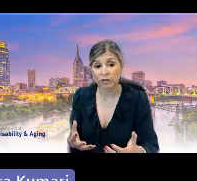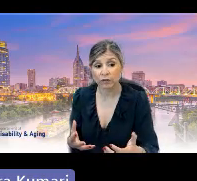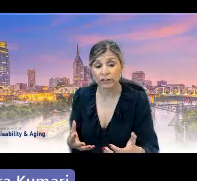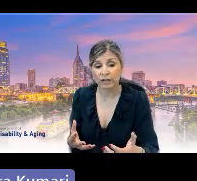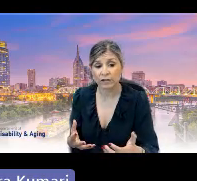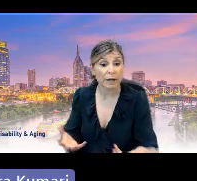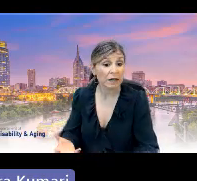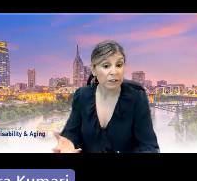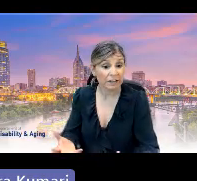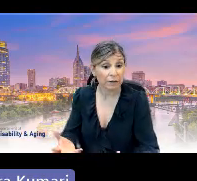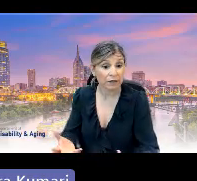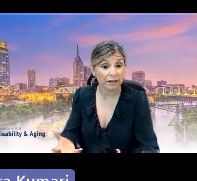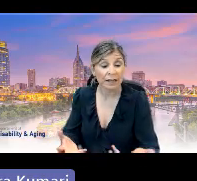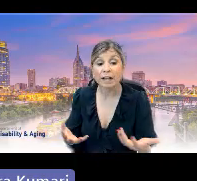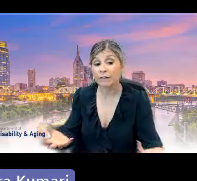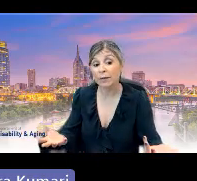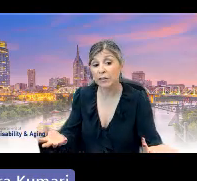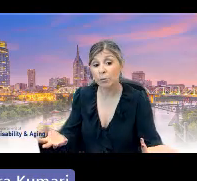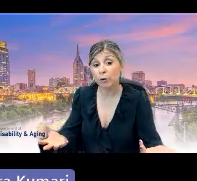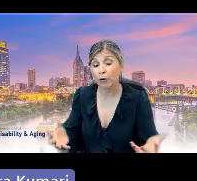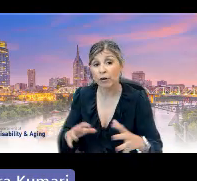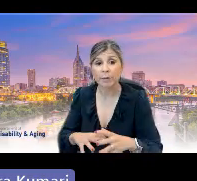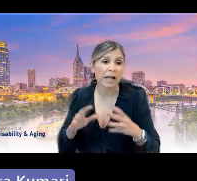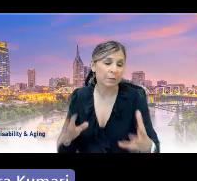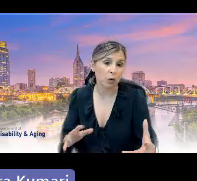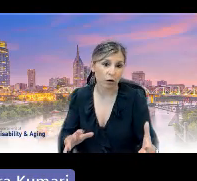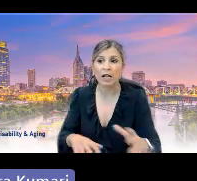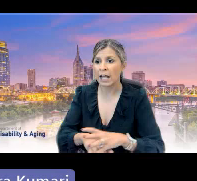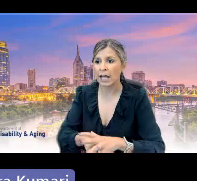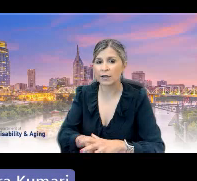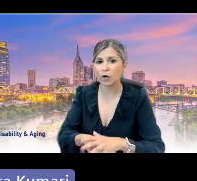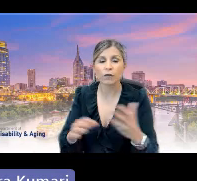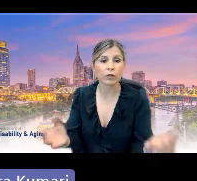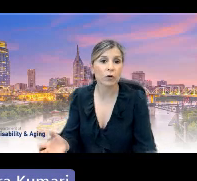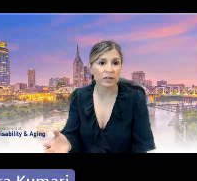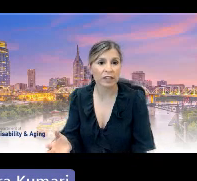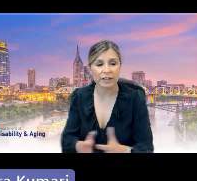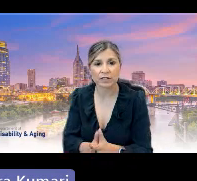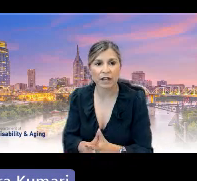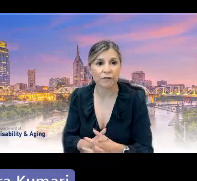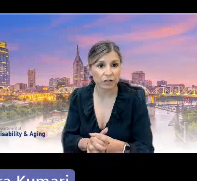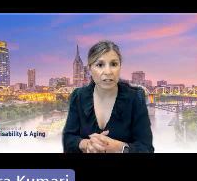nutrition services, benefits counseling, family support program and more. And over the course for the next 50 minutes,